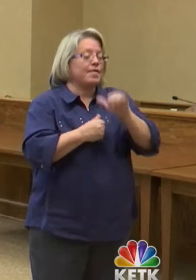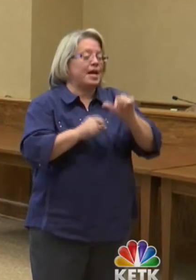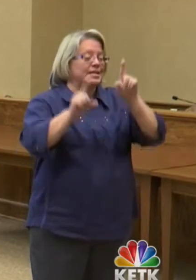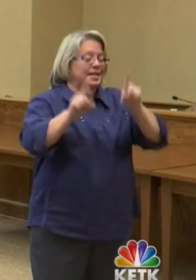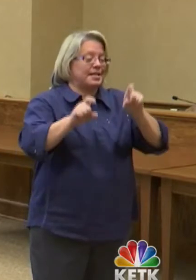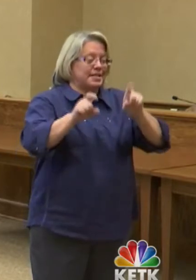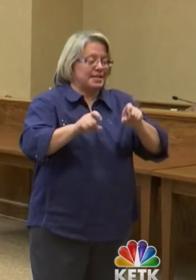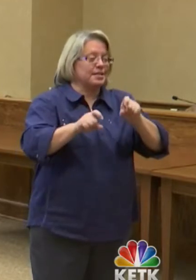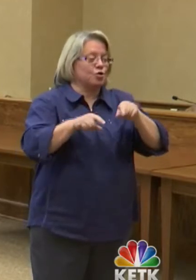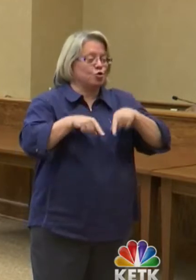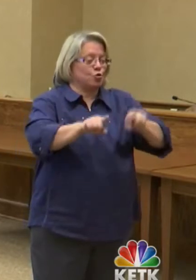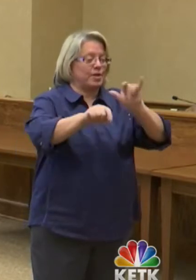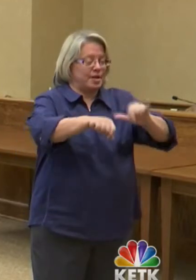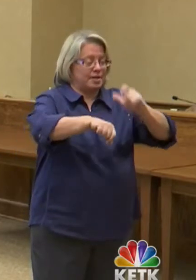WITH 44 POSITIVE CASES